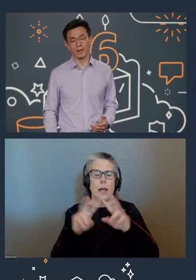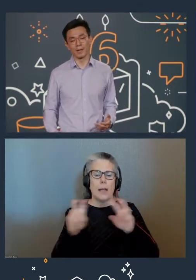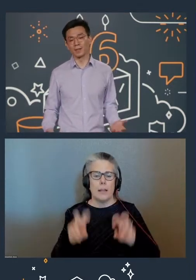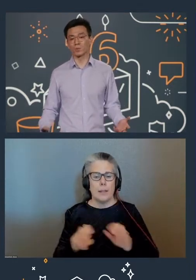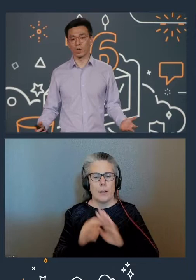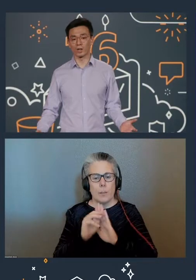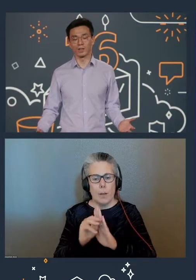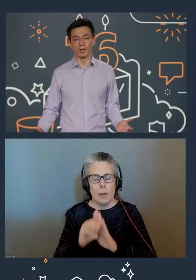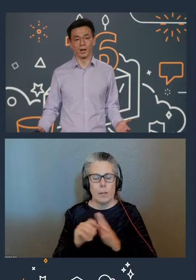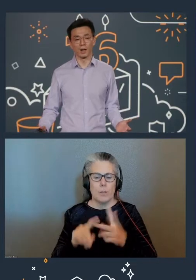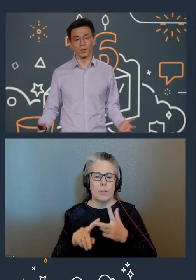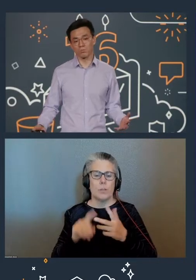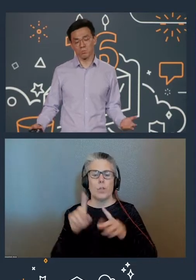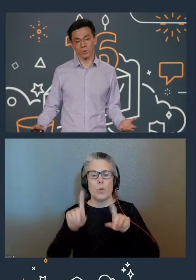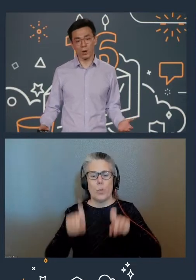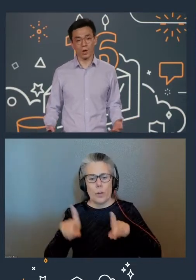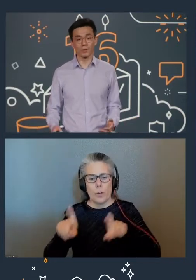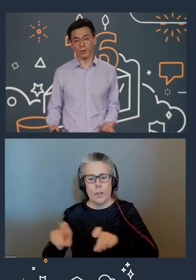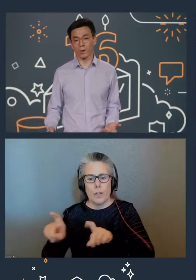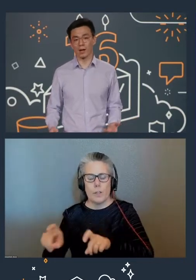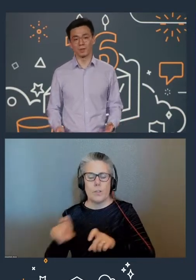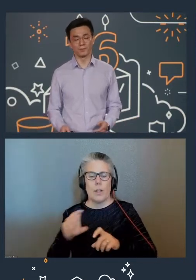And this worked quite well for a while.